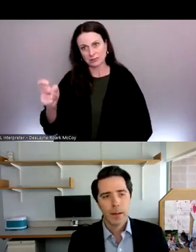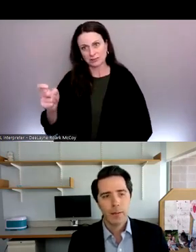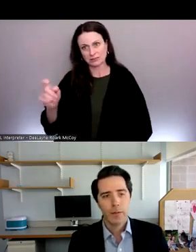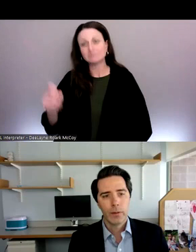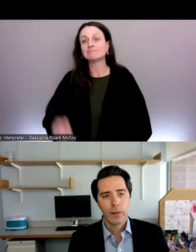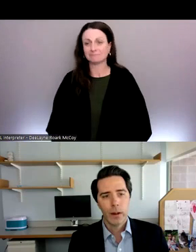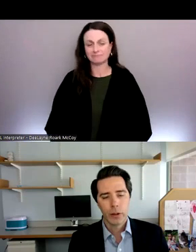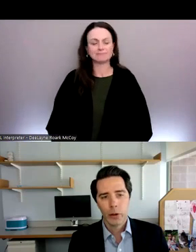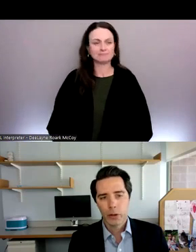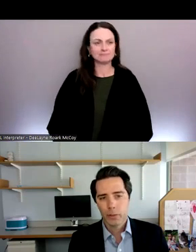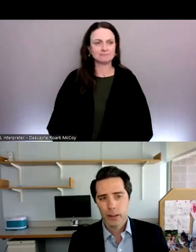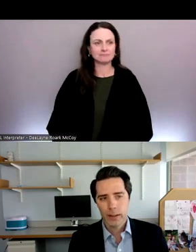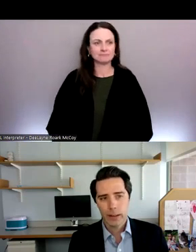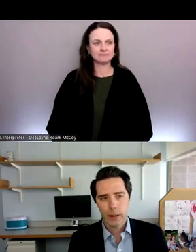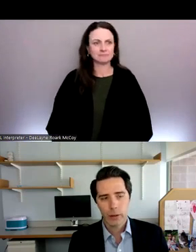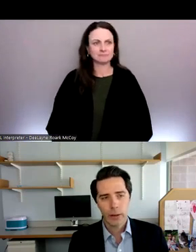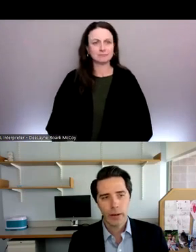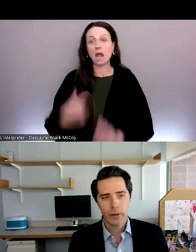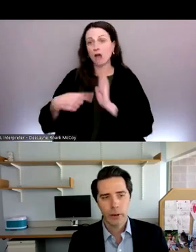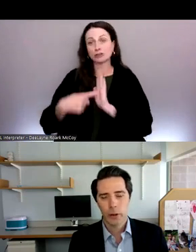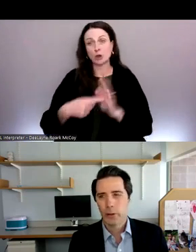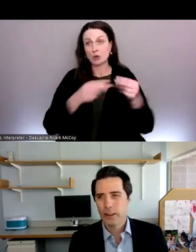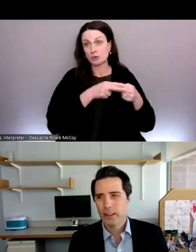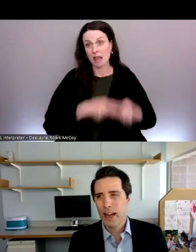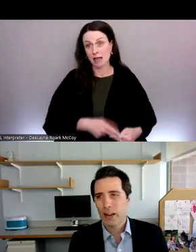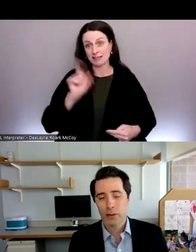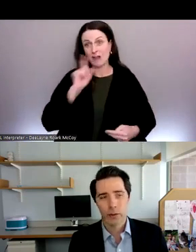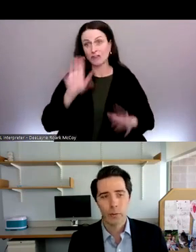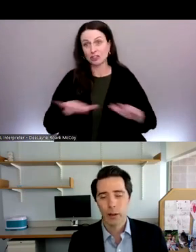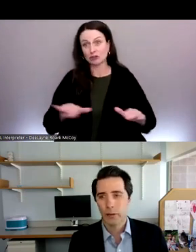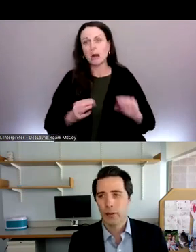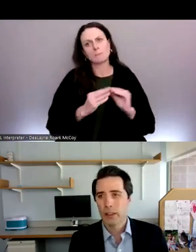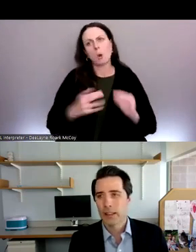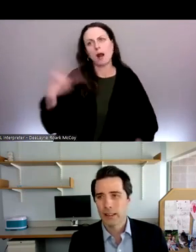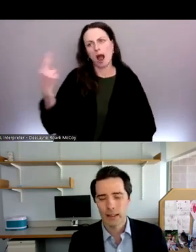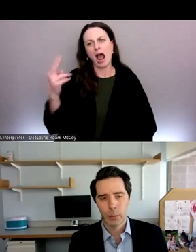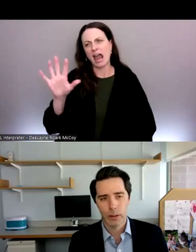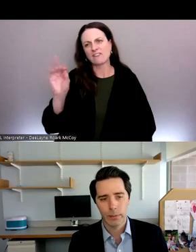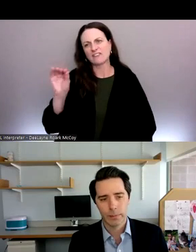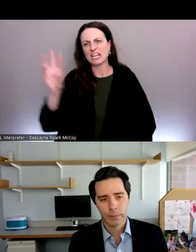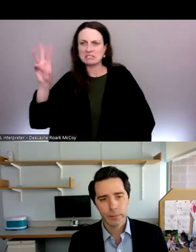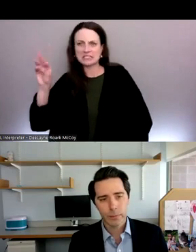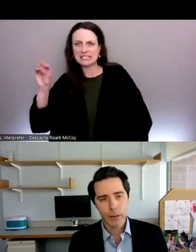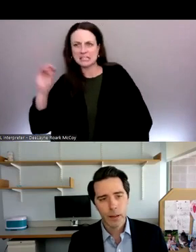if I'll show you some slides later showing that for children this is higher